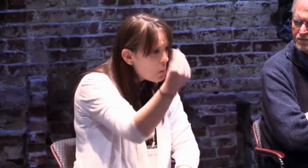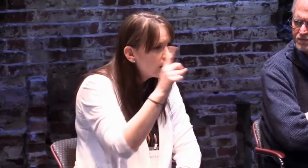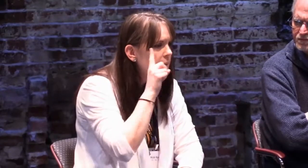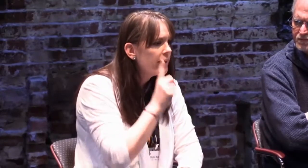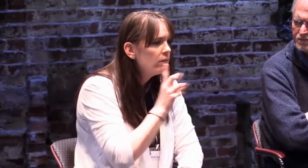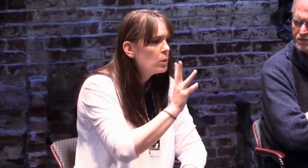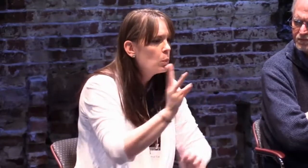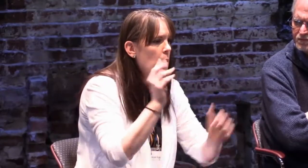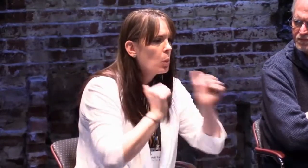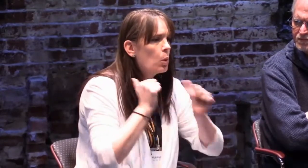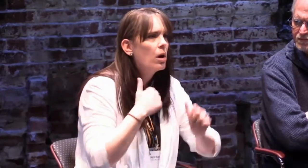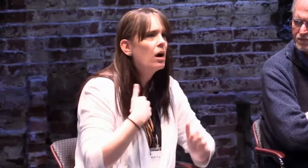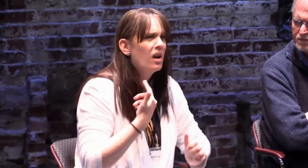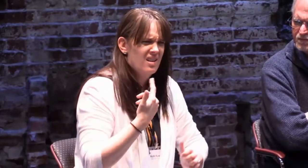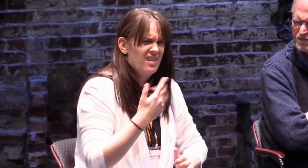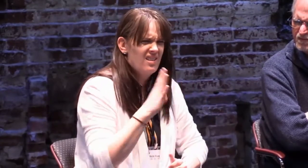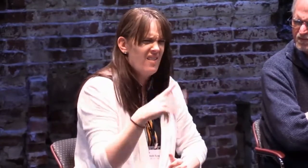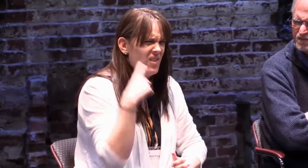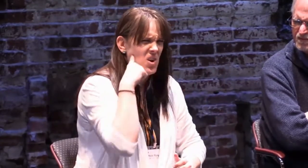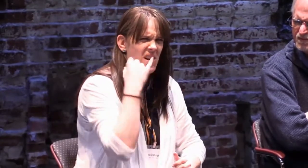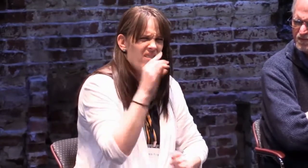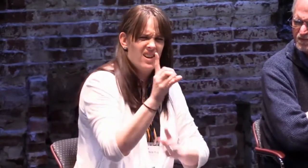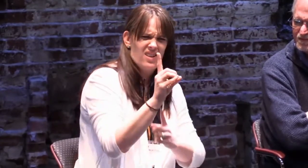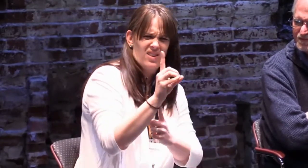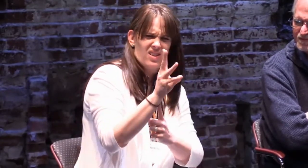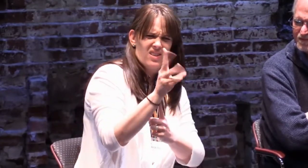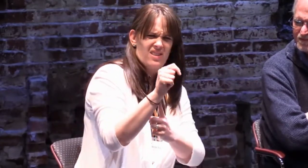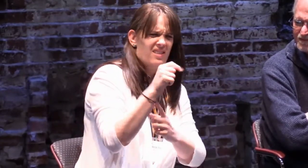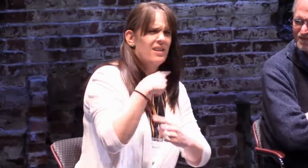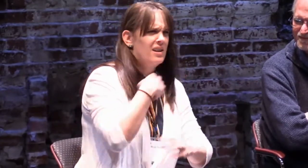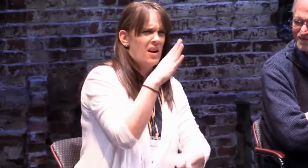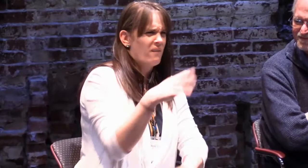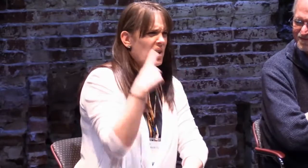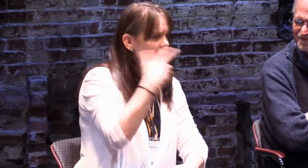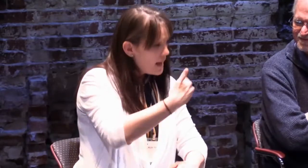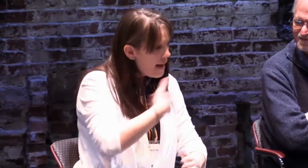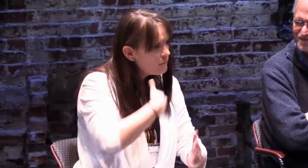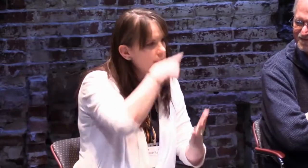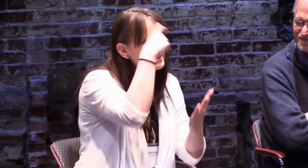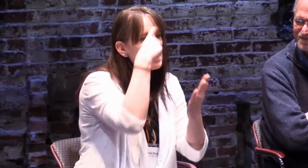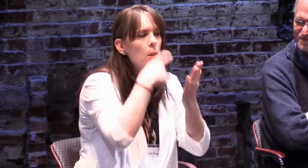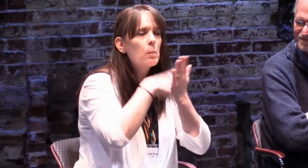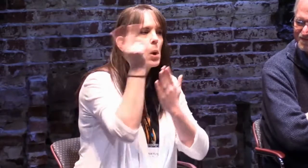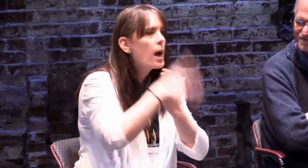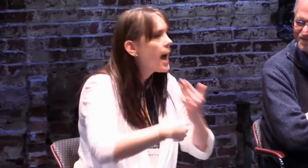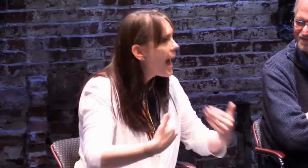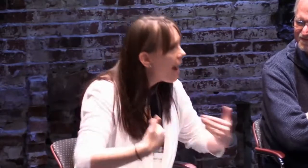articulation, in terms of the course. It was then that I was introduced to Deaf West Theatre